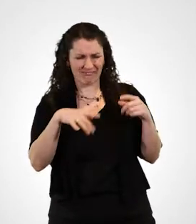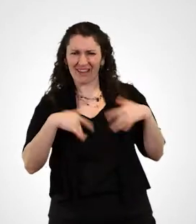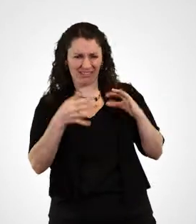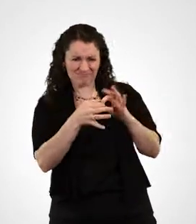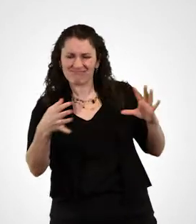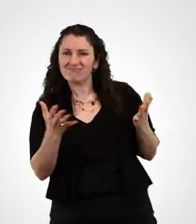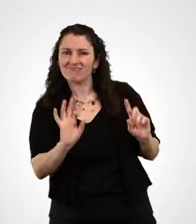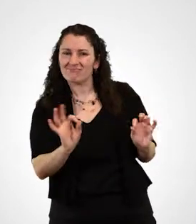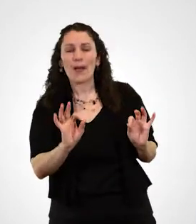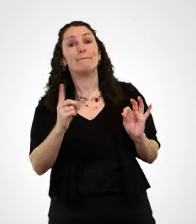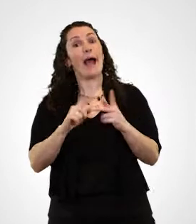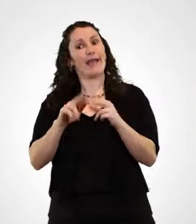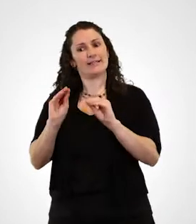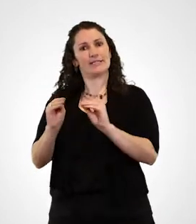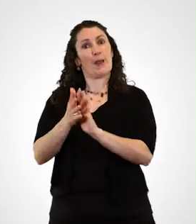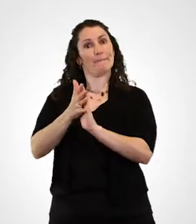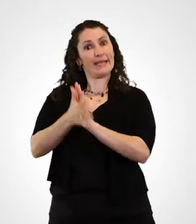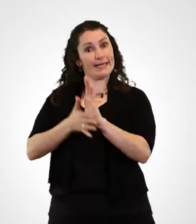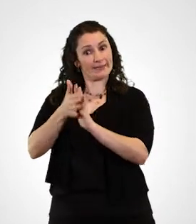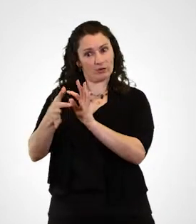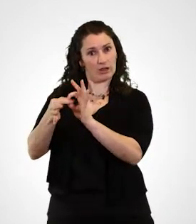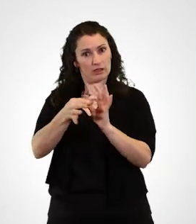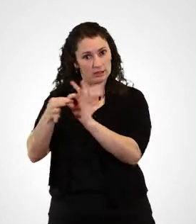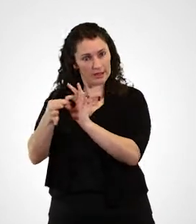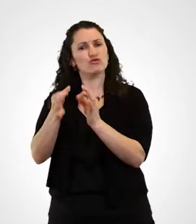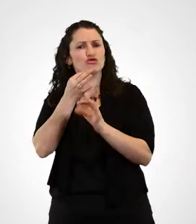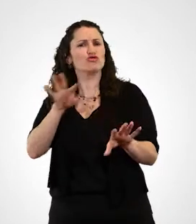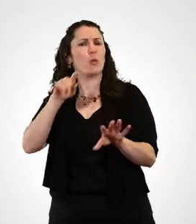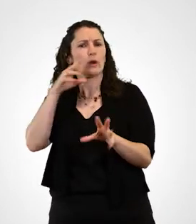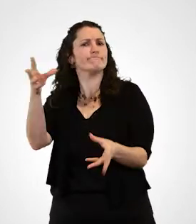because there's a meaningful correspondence between the letter and the sound.